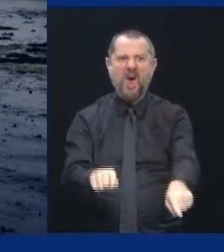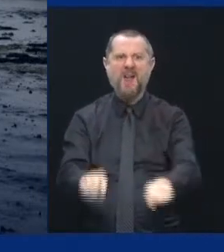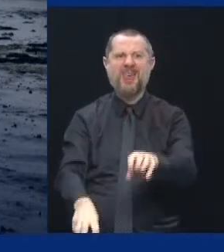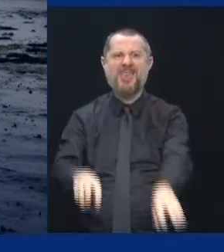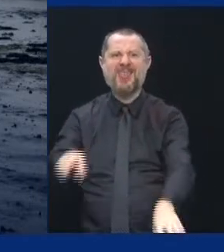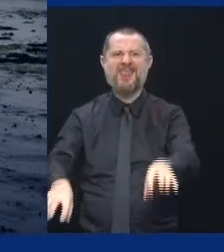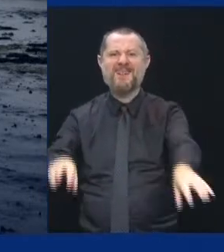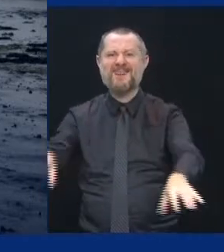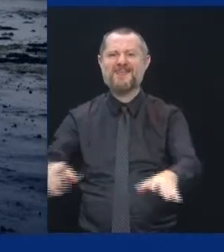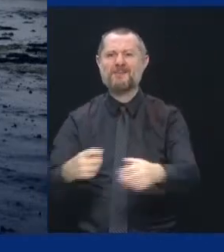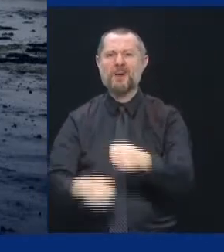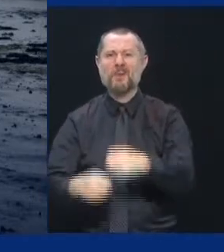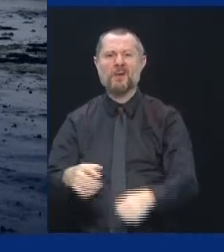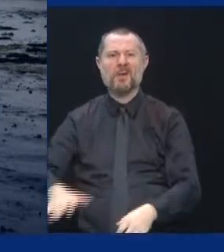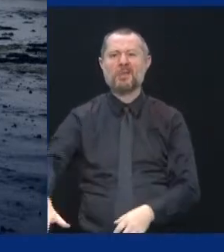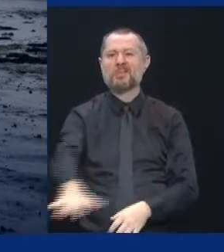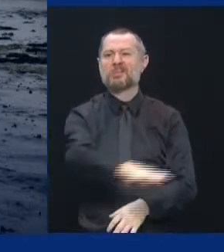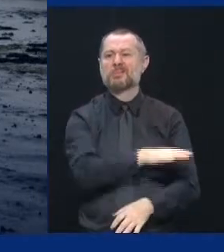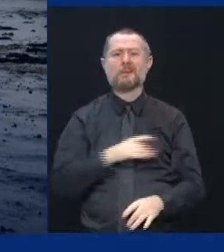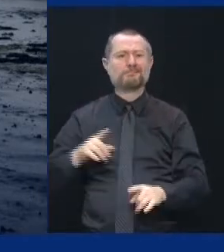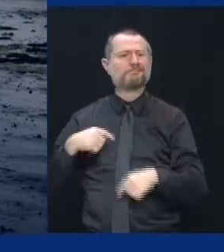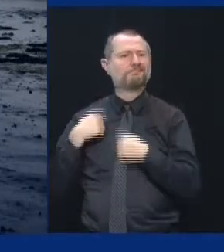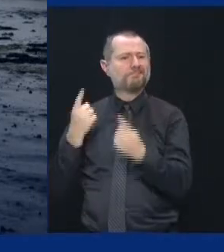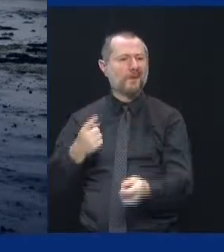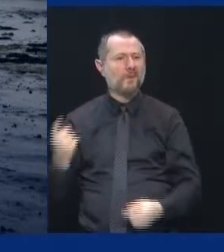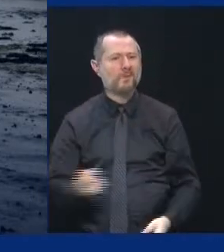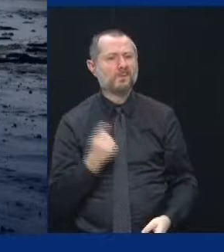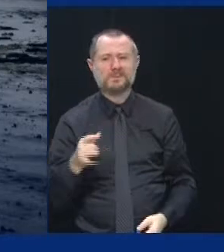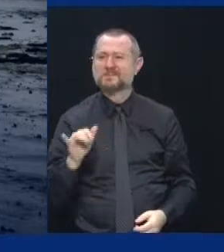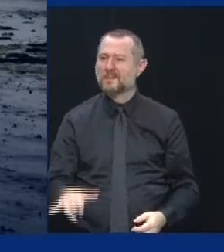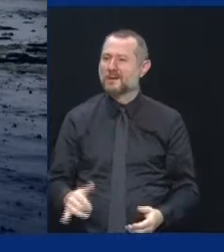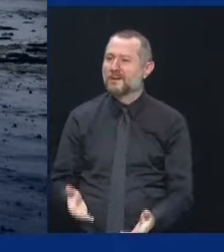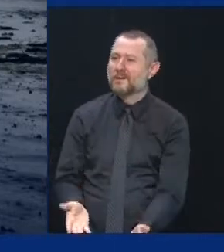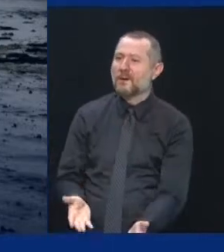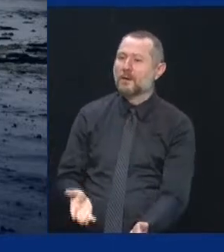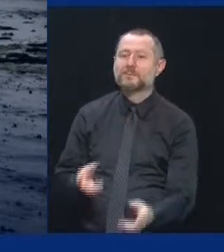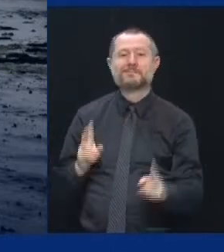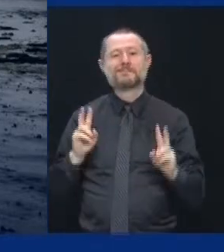WHEN THE TIDE IS HIGH, THE TIDE COVERS ALL SORTS OF PROBLEMS THAT LURK UNDERNEATH. AND THE TIDE GOES OUT AT LOW TIDE.